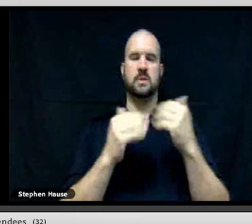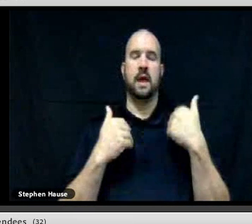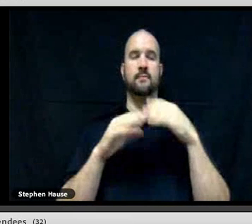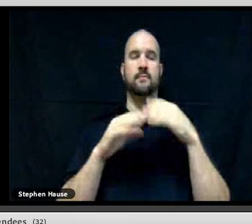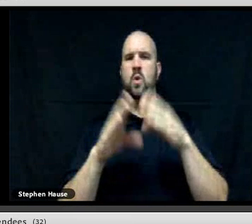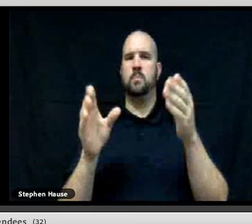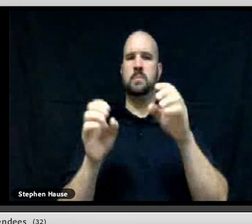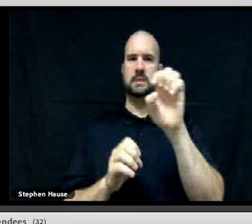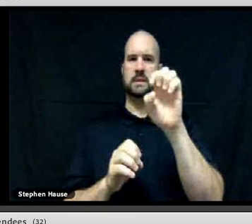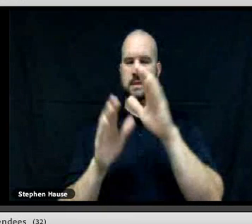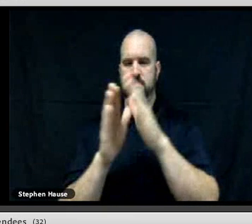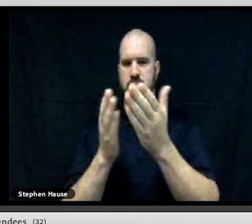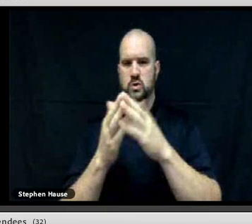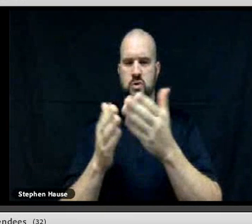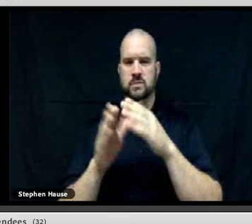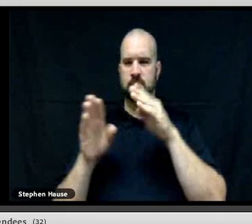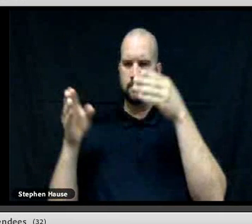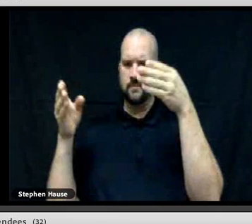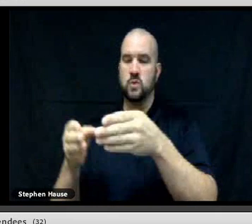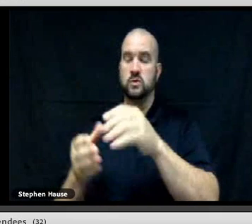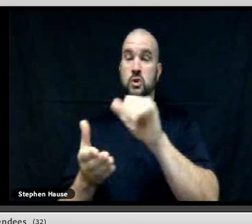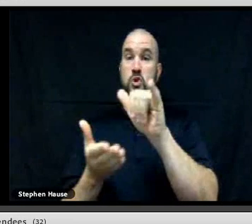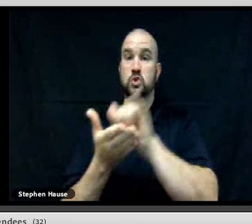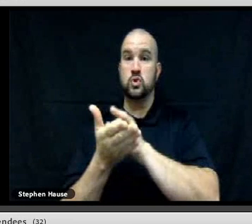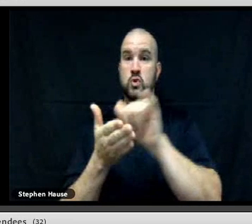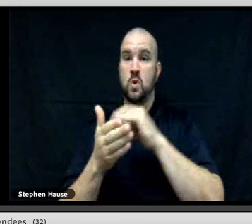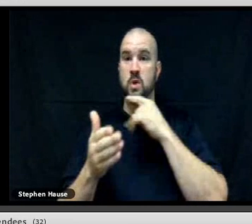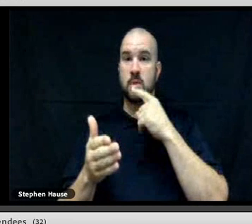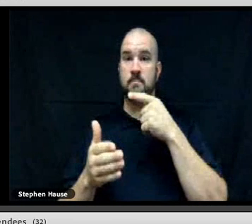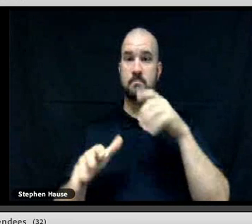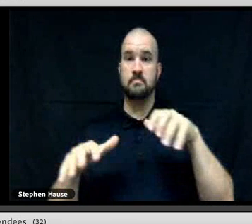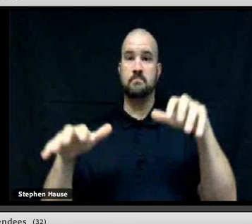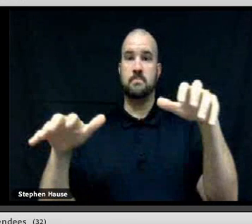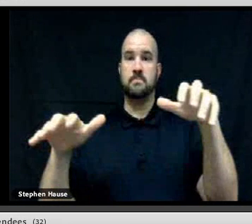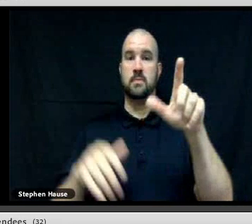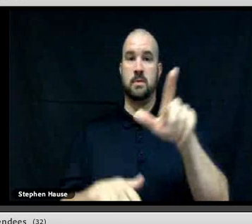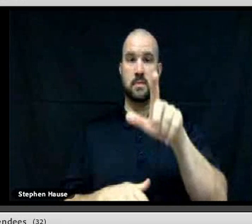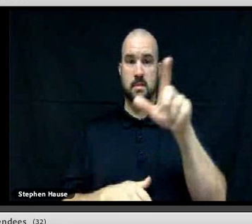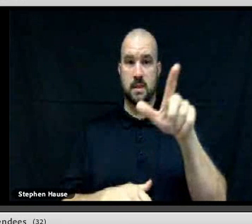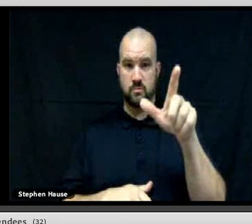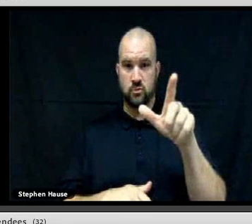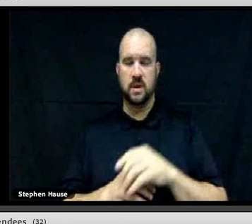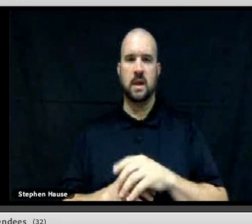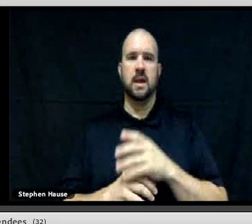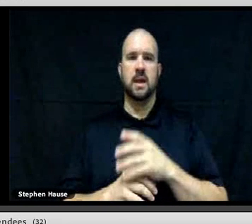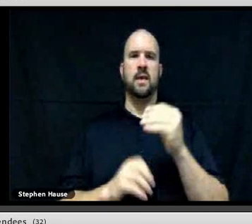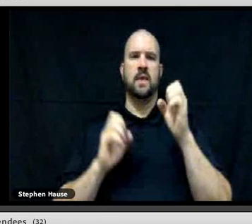uh, with the New York Public Library, First Book, and the educational technology company